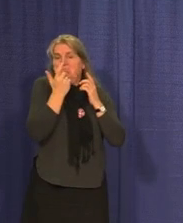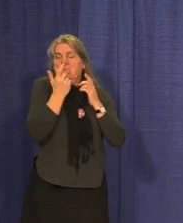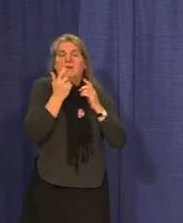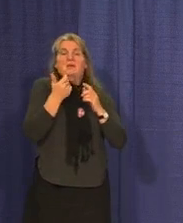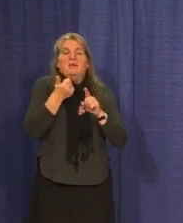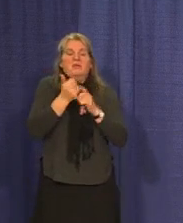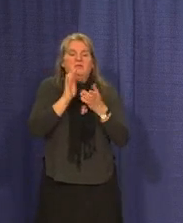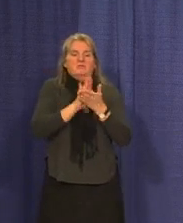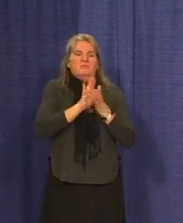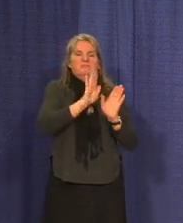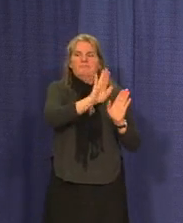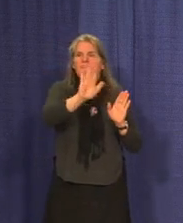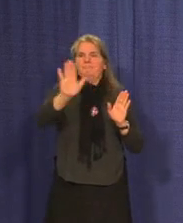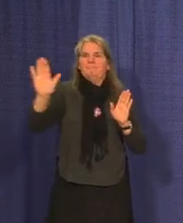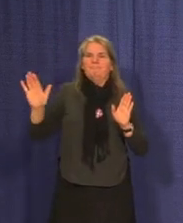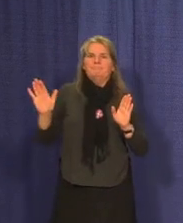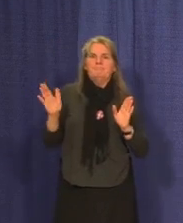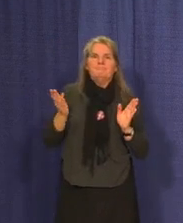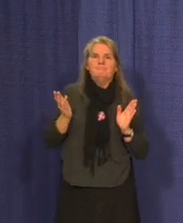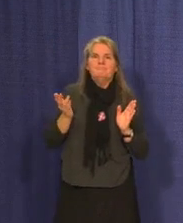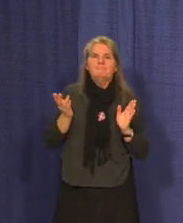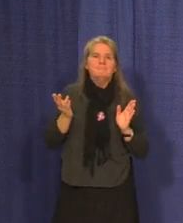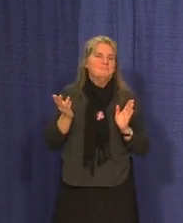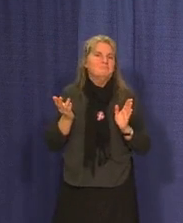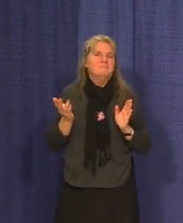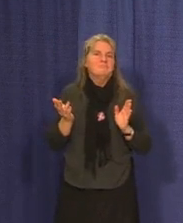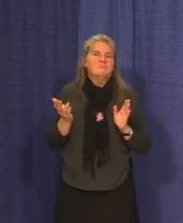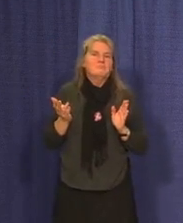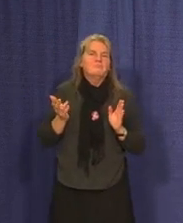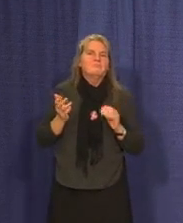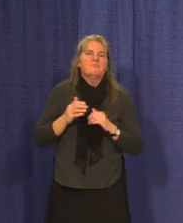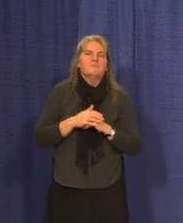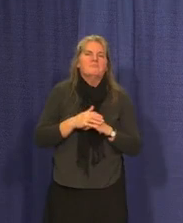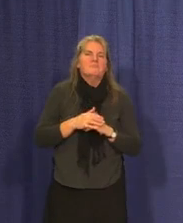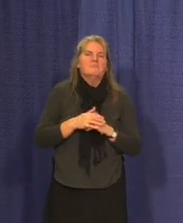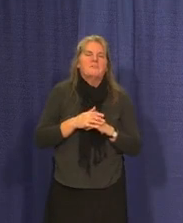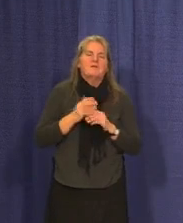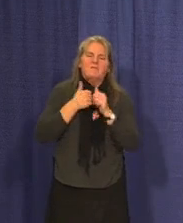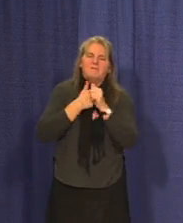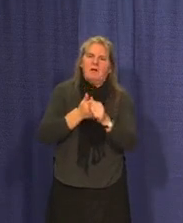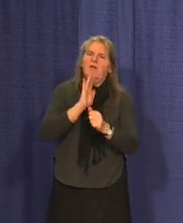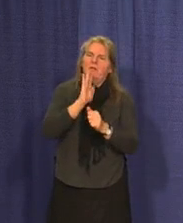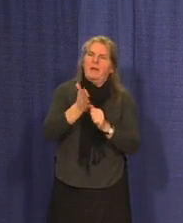on different circumstances at different schools how that recommendation has actually played out according to their